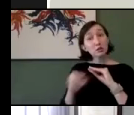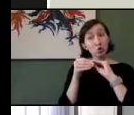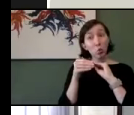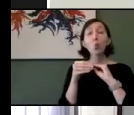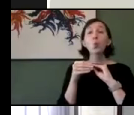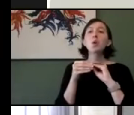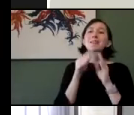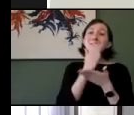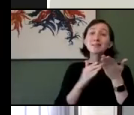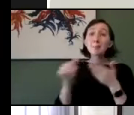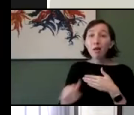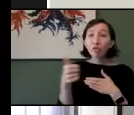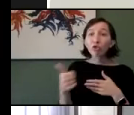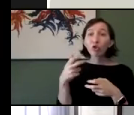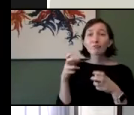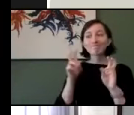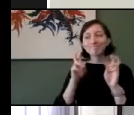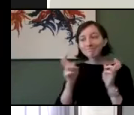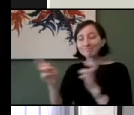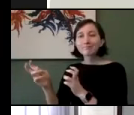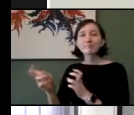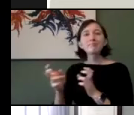when it comes to trauma survivors.